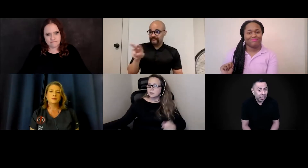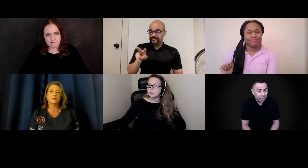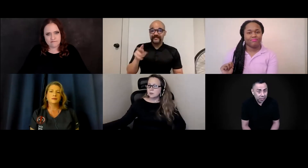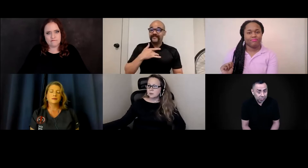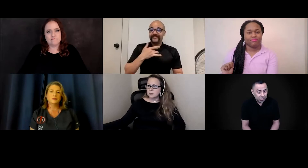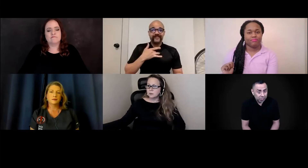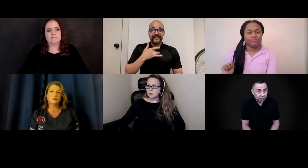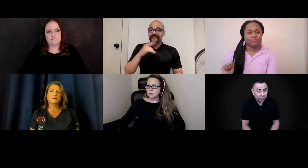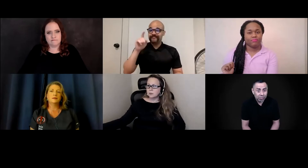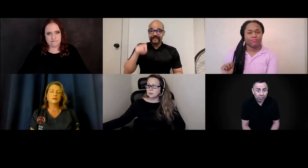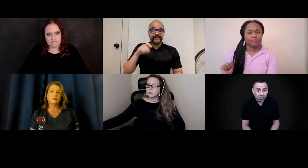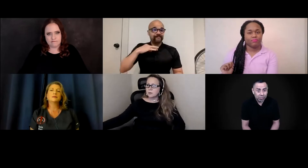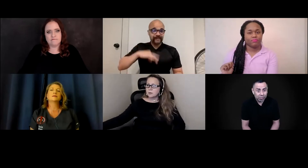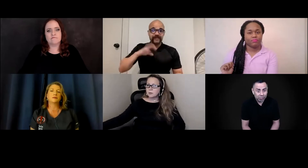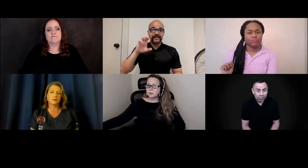and CDIs.